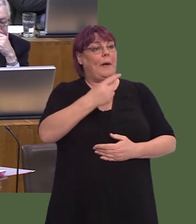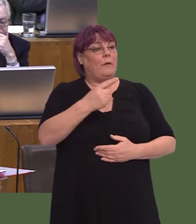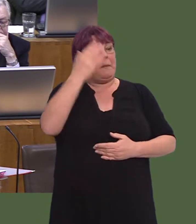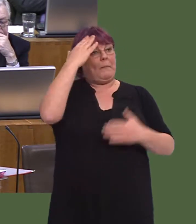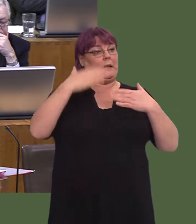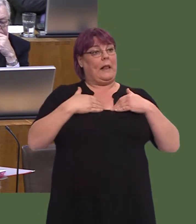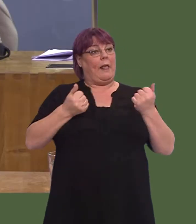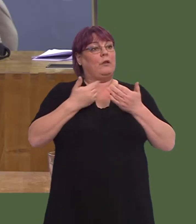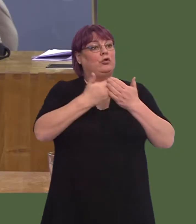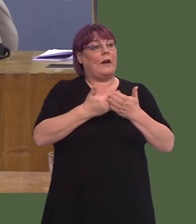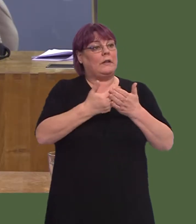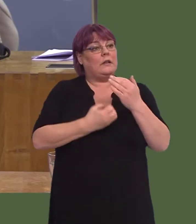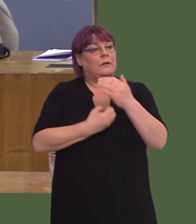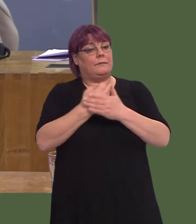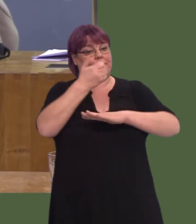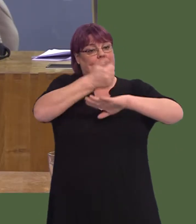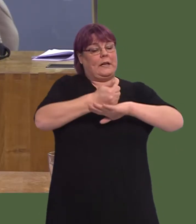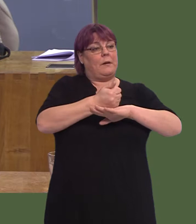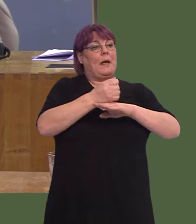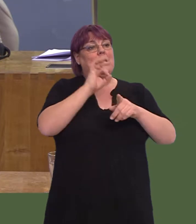supported the development of a specialist mental health rehab facility, the first of